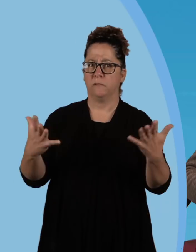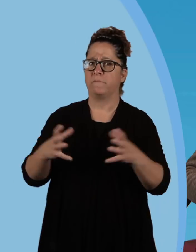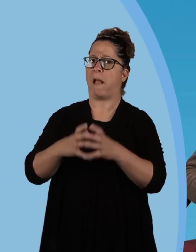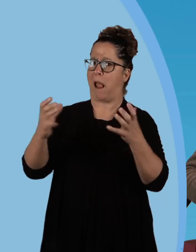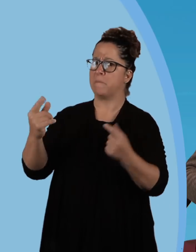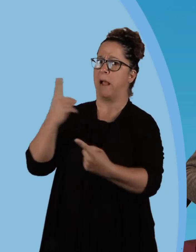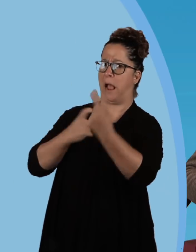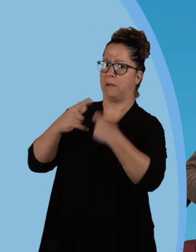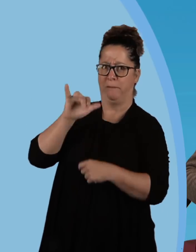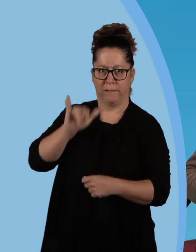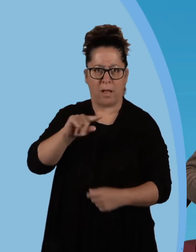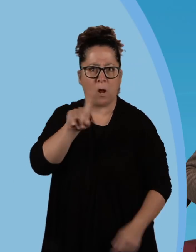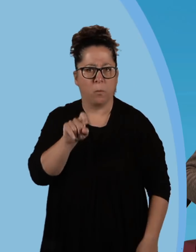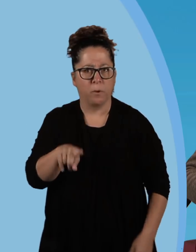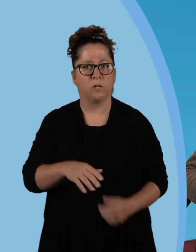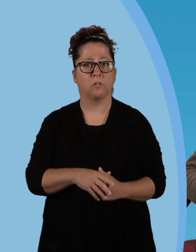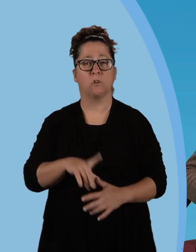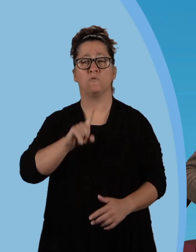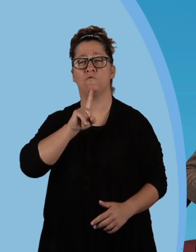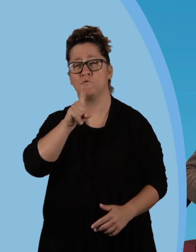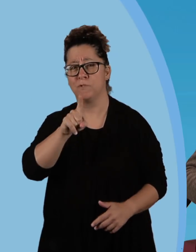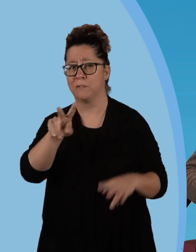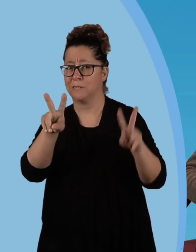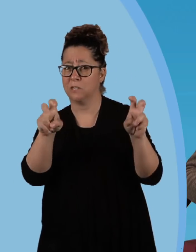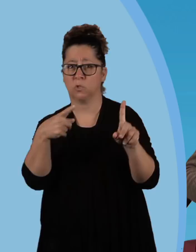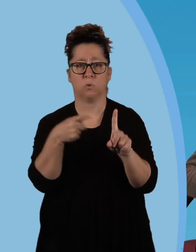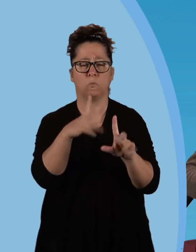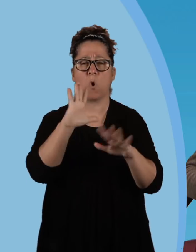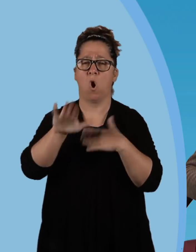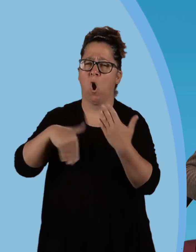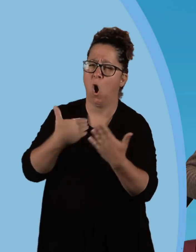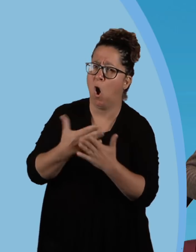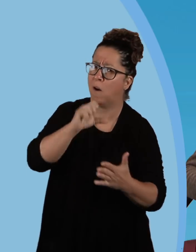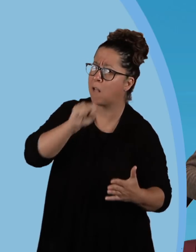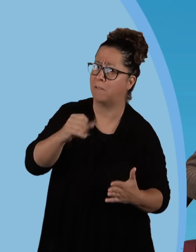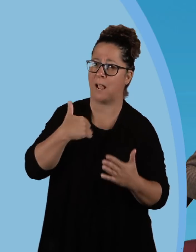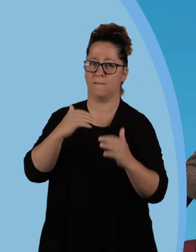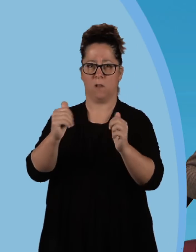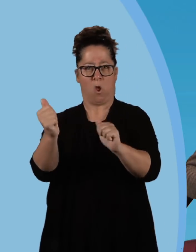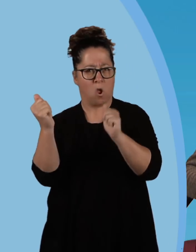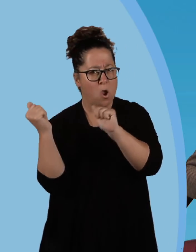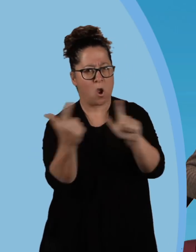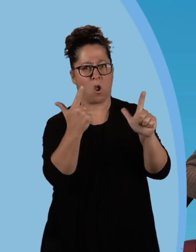Well, lots of people ask me that question. The real issue is that we would all love